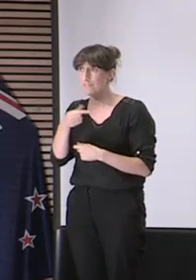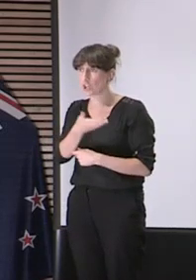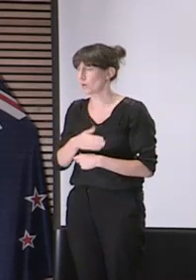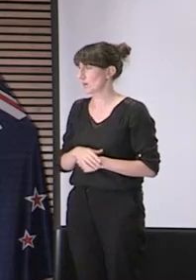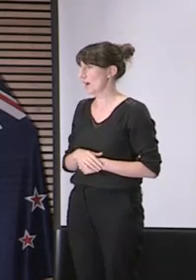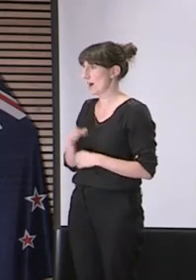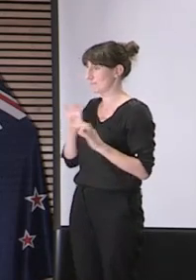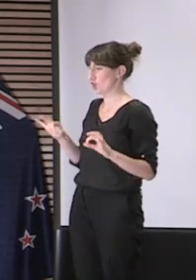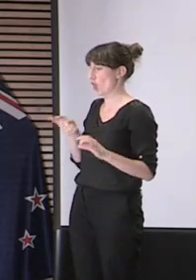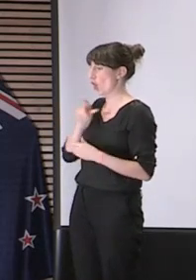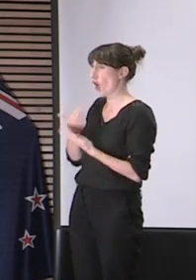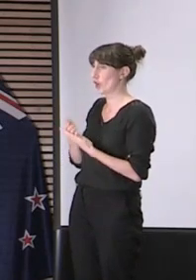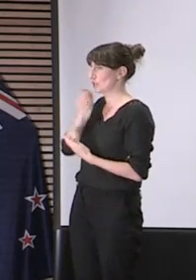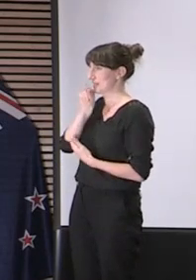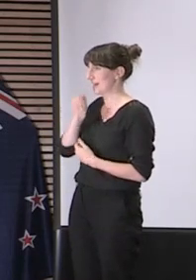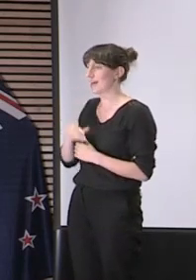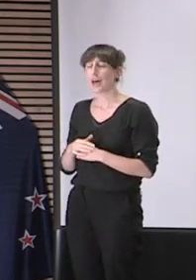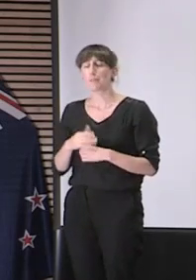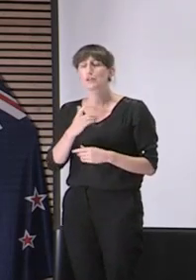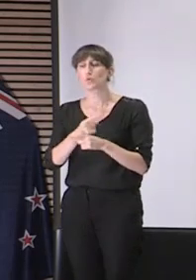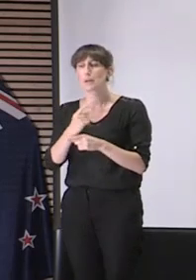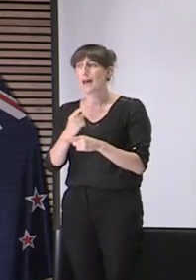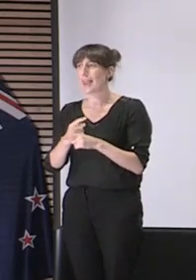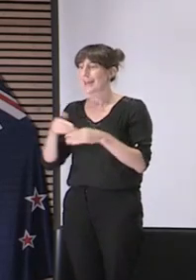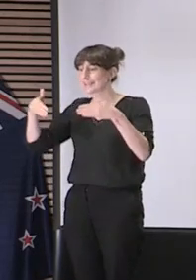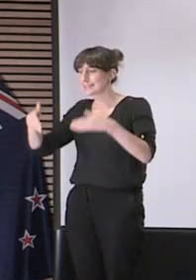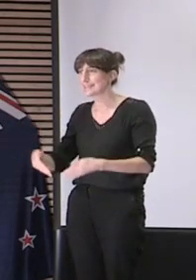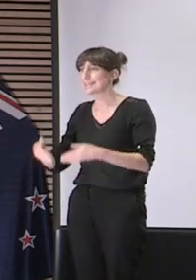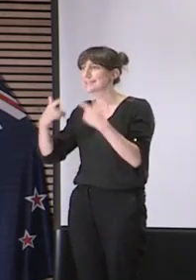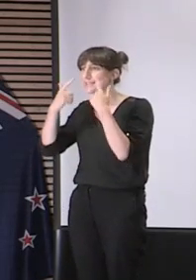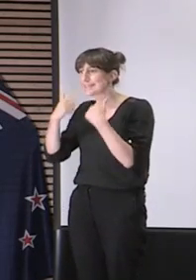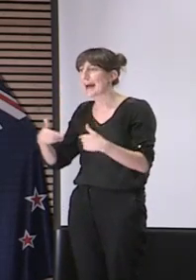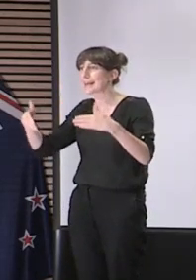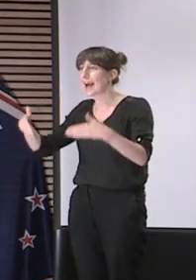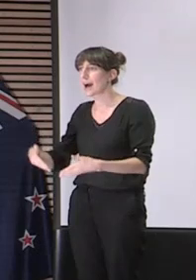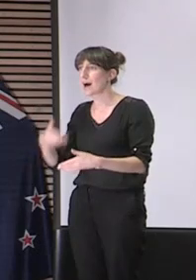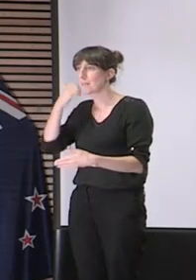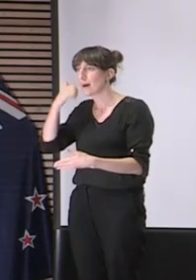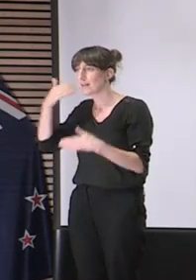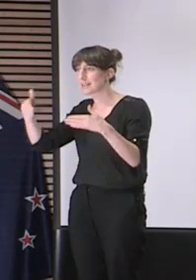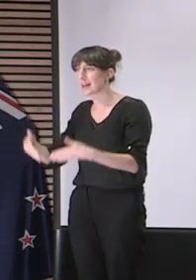..but I can share the link. PRIME MINISTER JACINDA Forgive me, I am not on twitter.